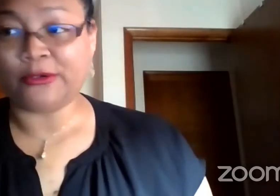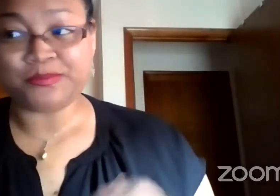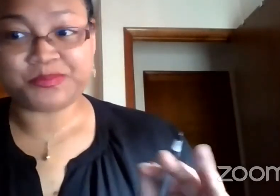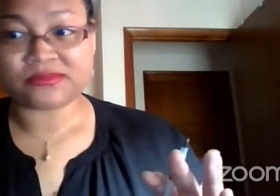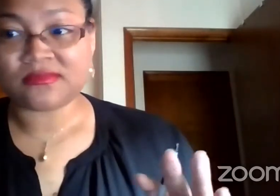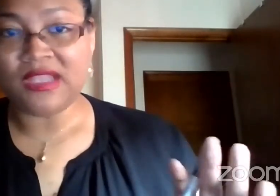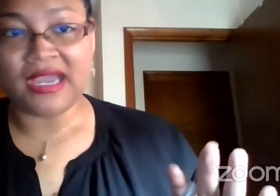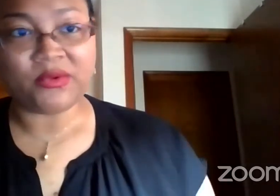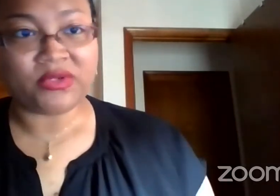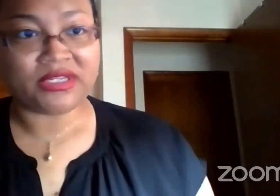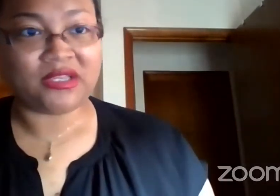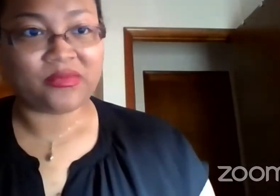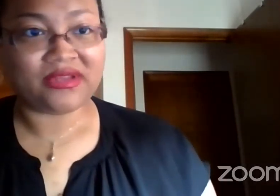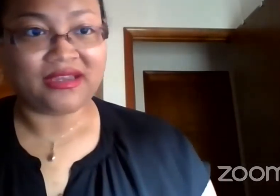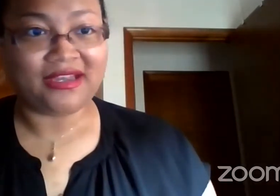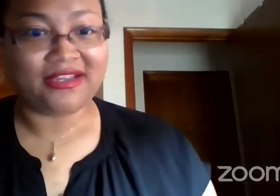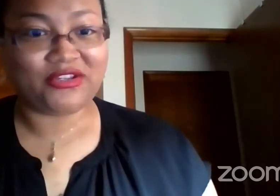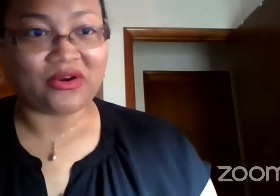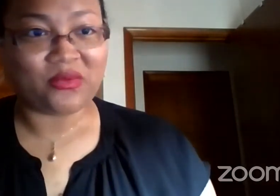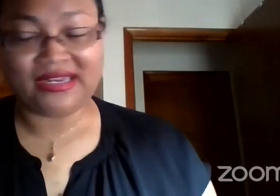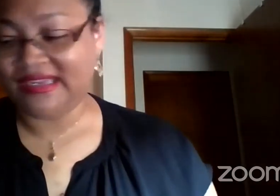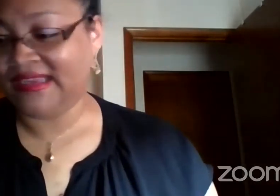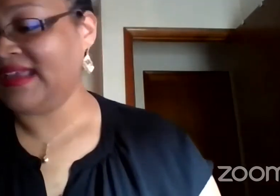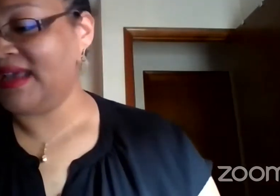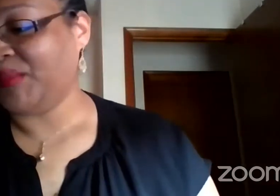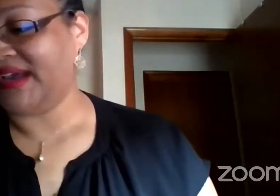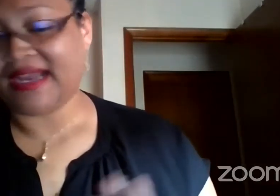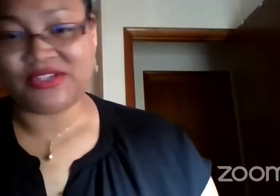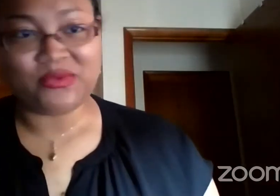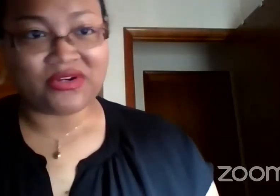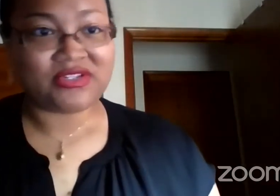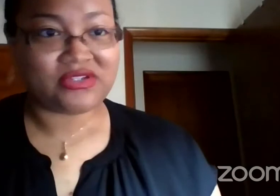So I don't want to keep you all waiting, but I do